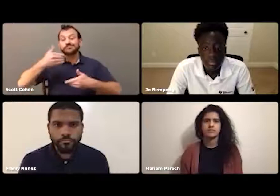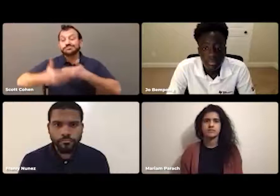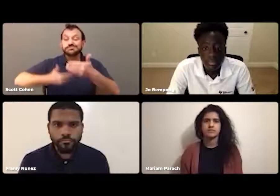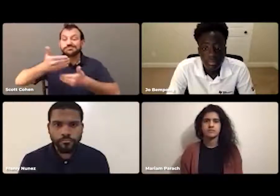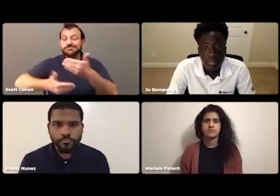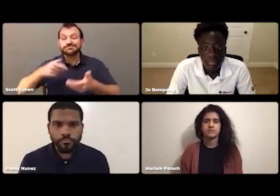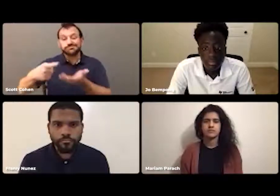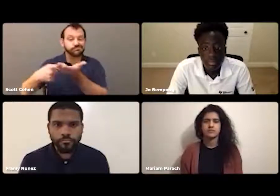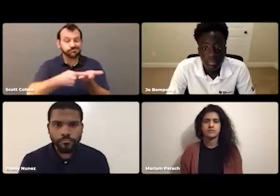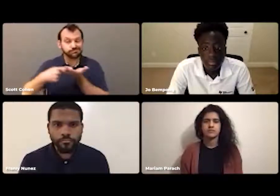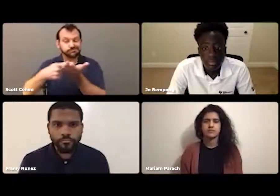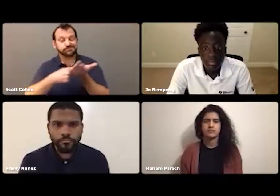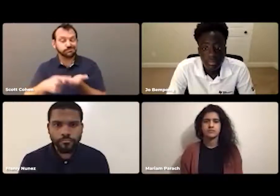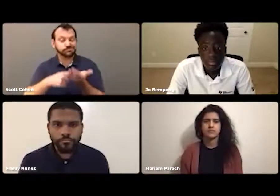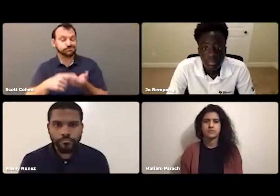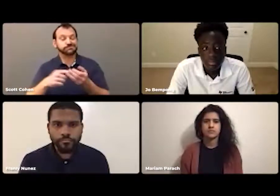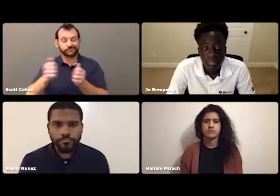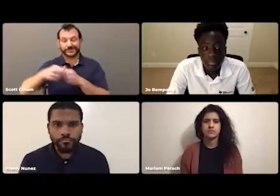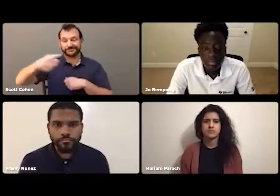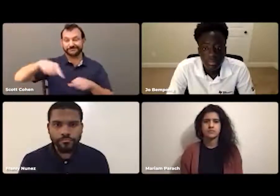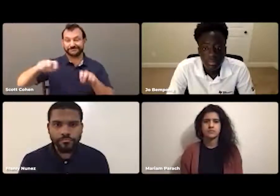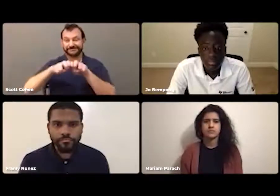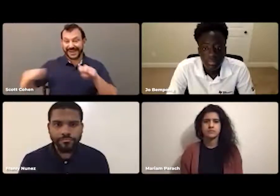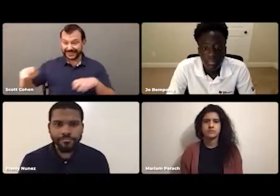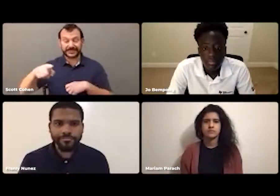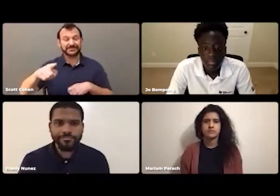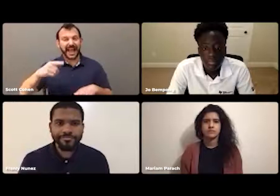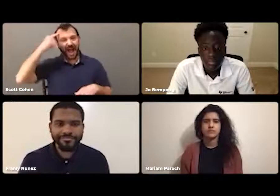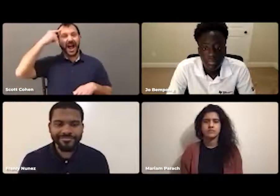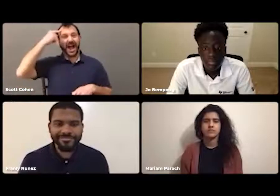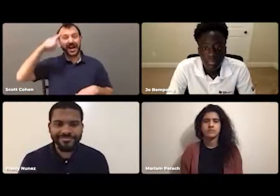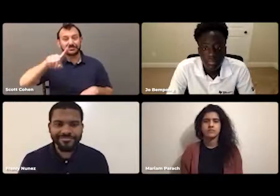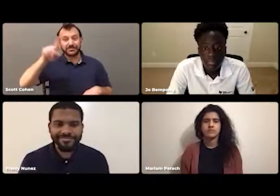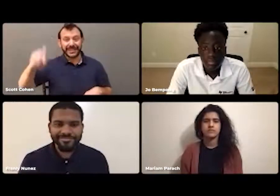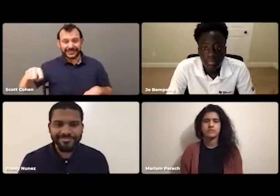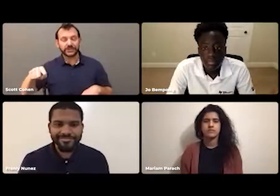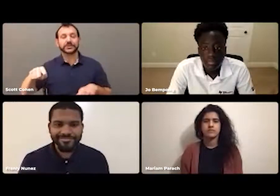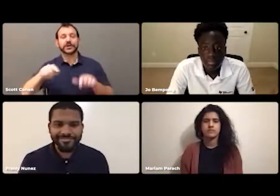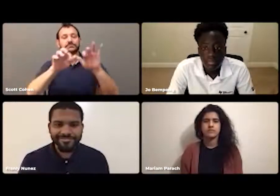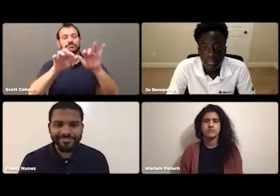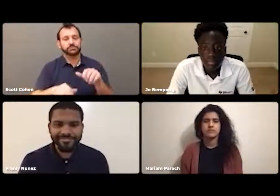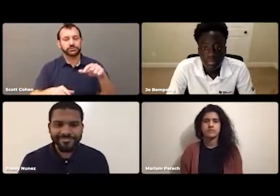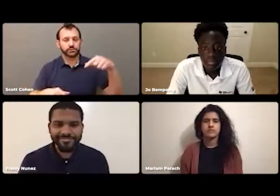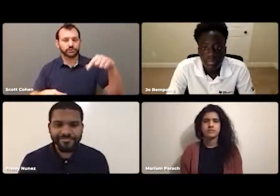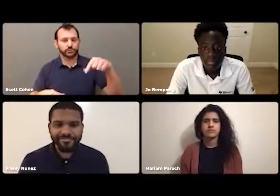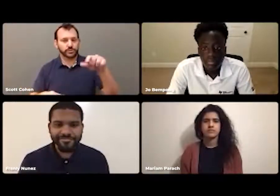As we move along in tonight's panel discussion, I'll be monitoring the Questions and Answers